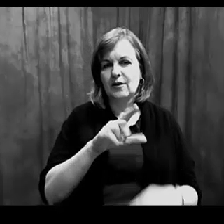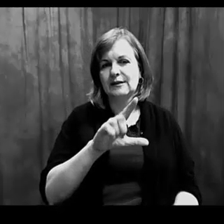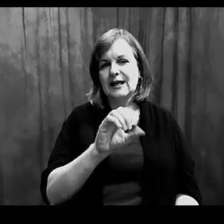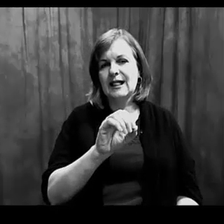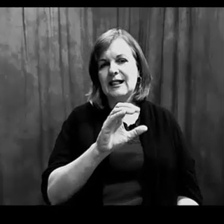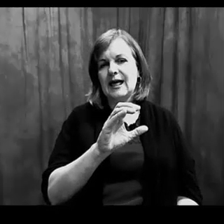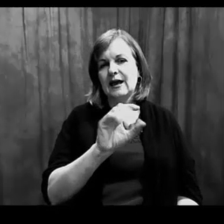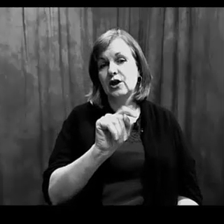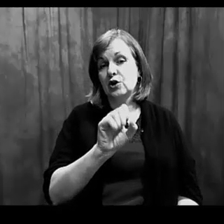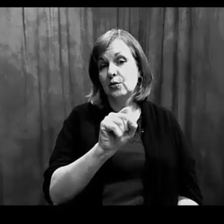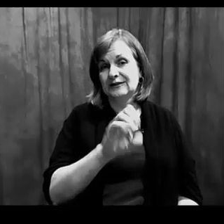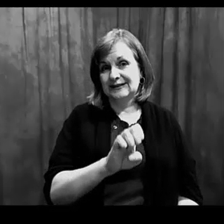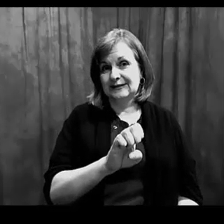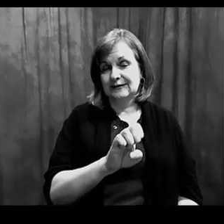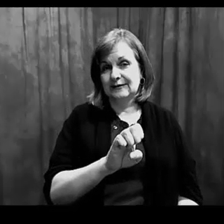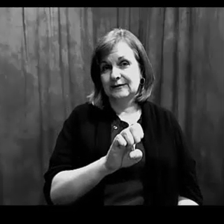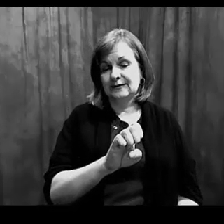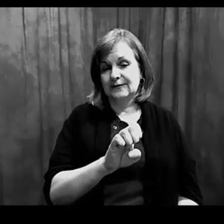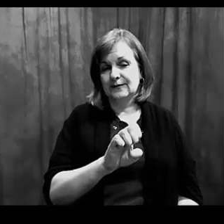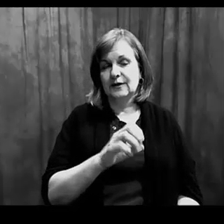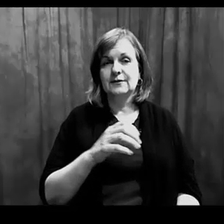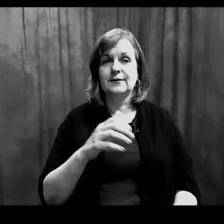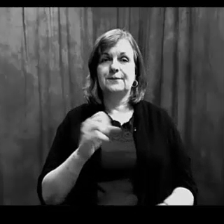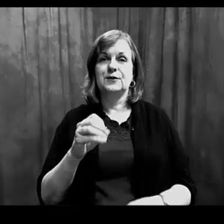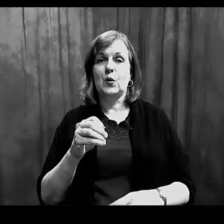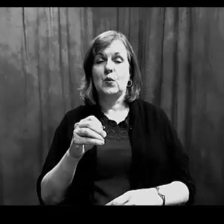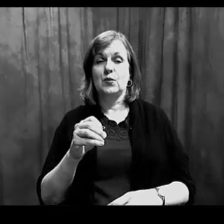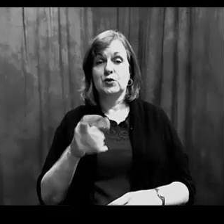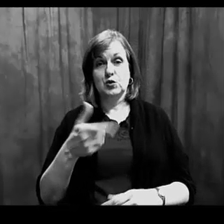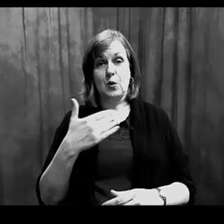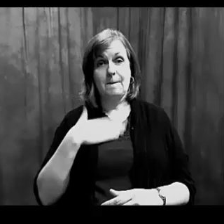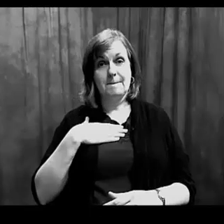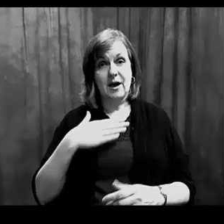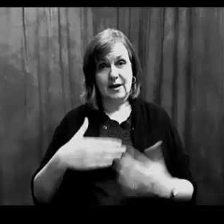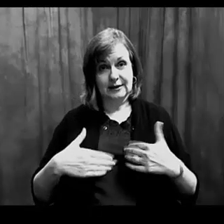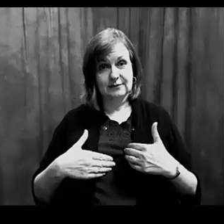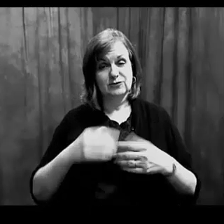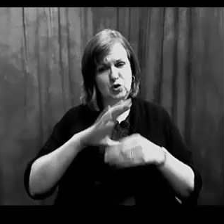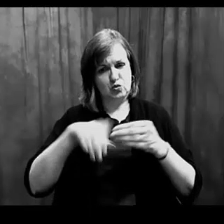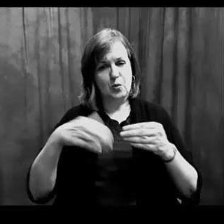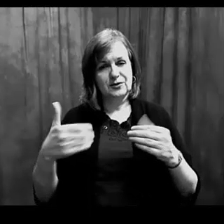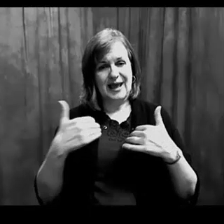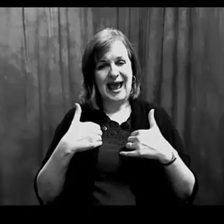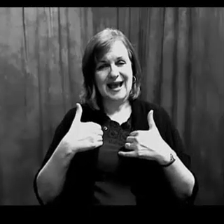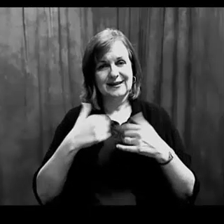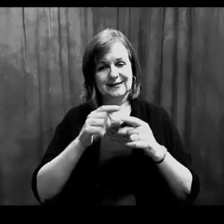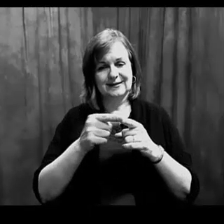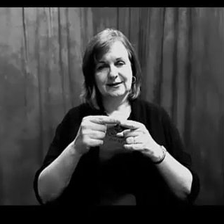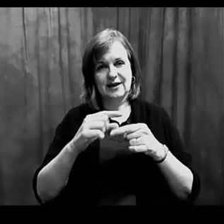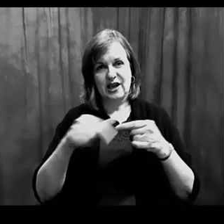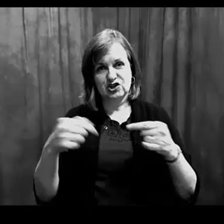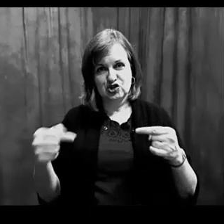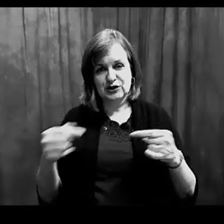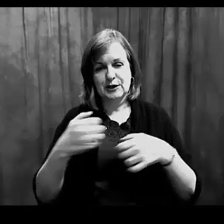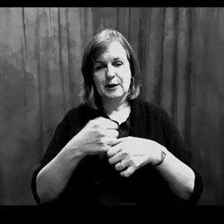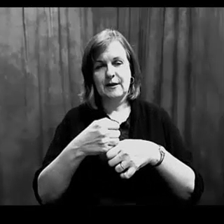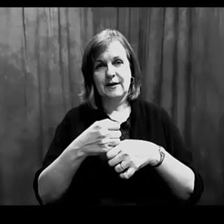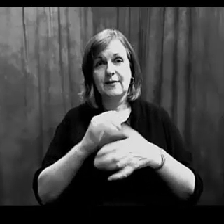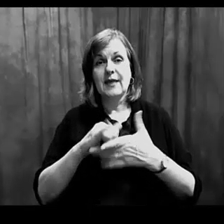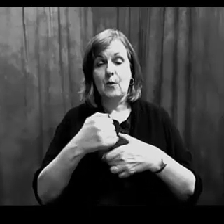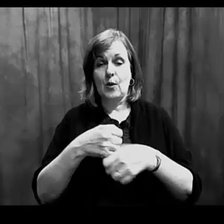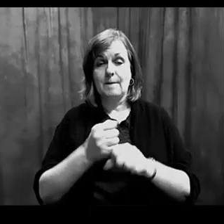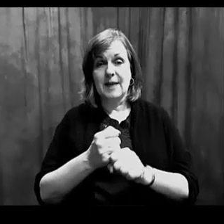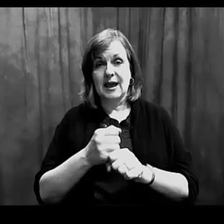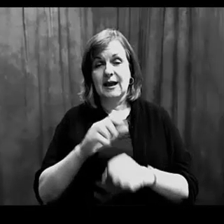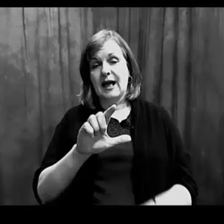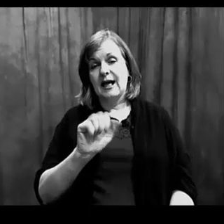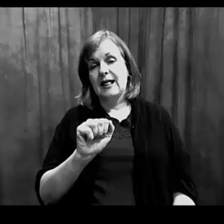so the gene that makes lactase -- so there's a gene in your chromosomes that makes lactase